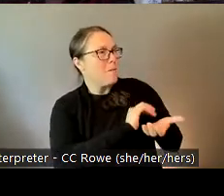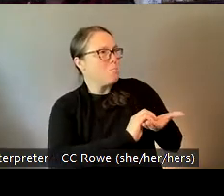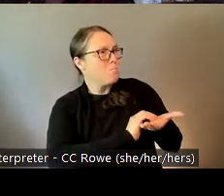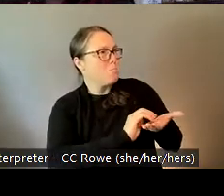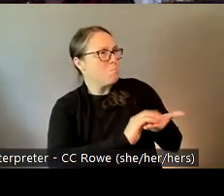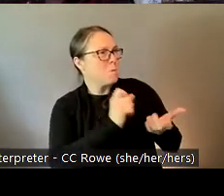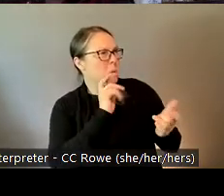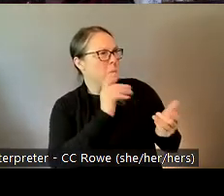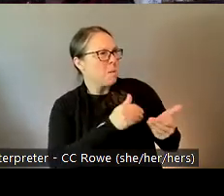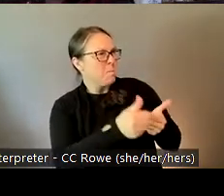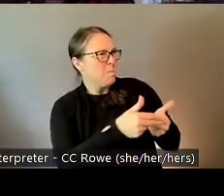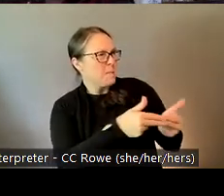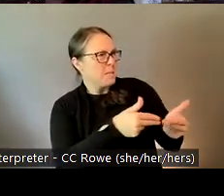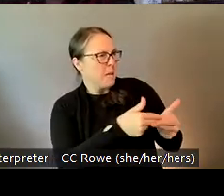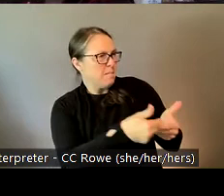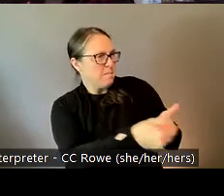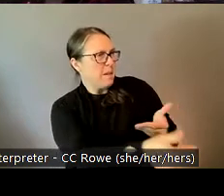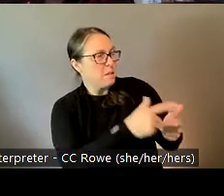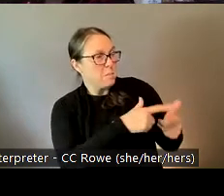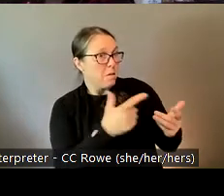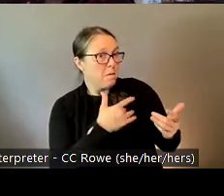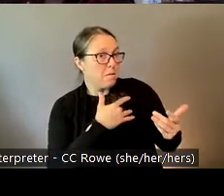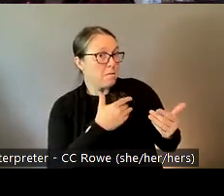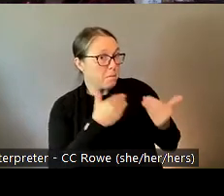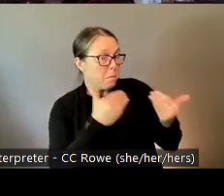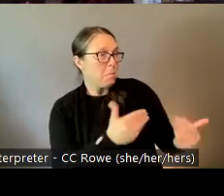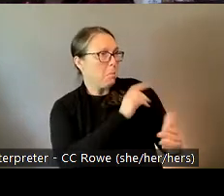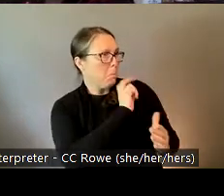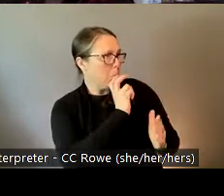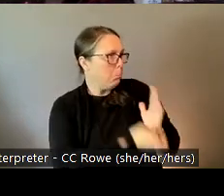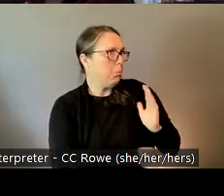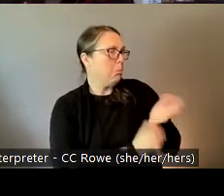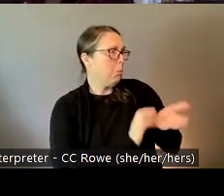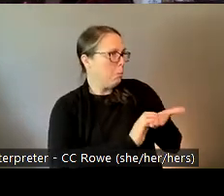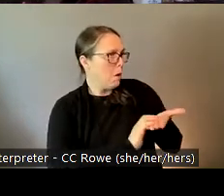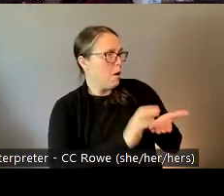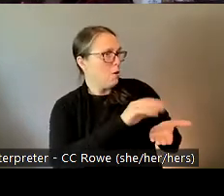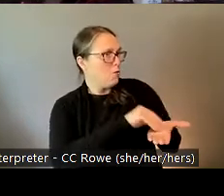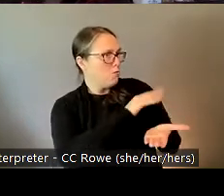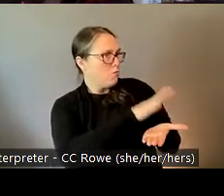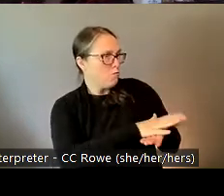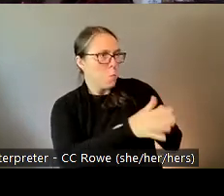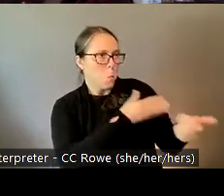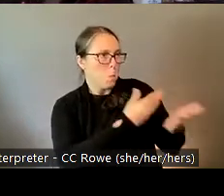And Amber feel free to get into Braille transcription whenever you feel like it. Great.